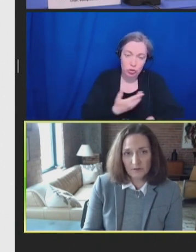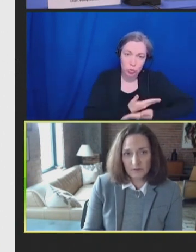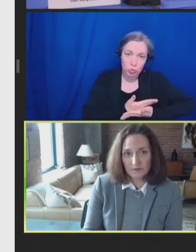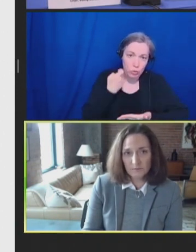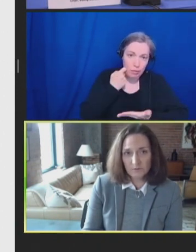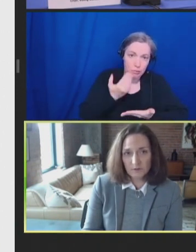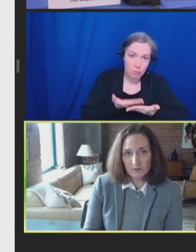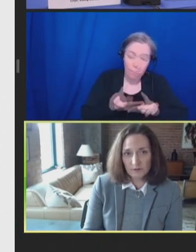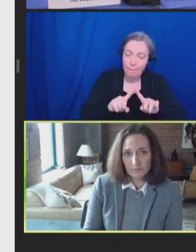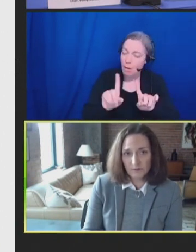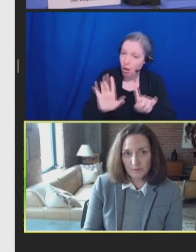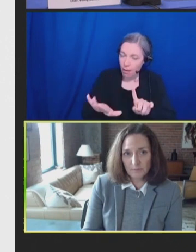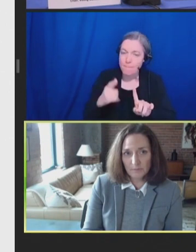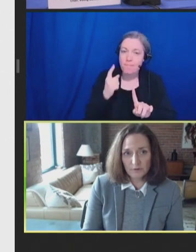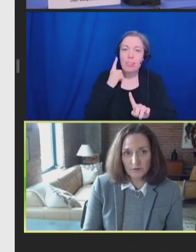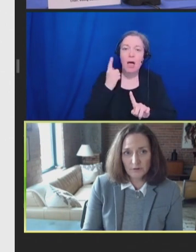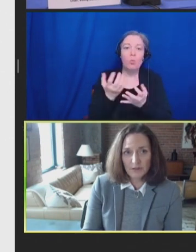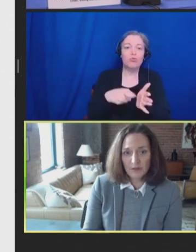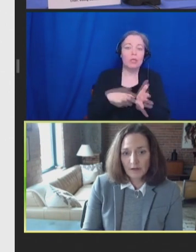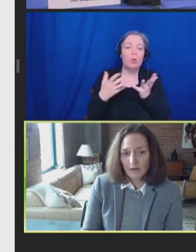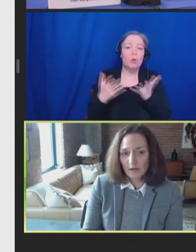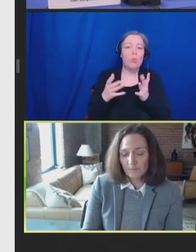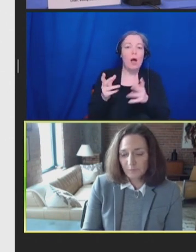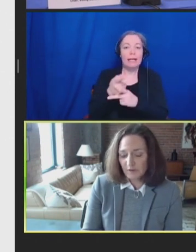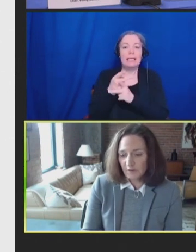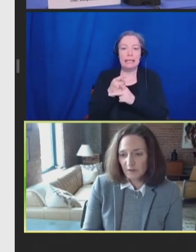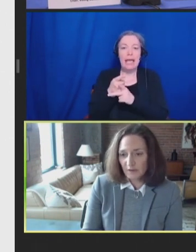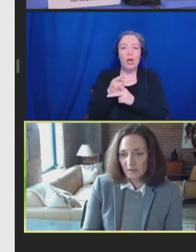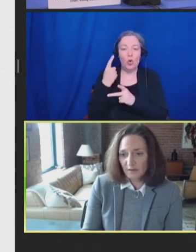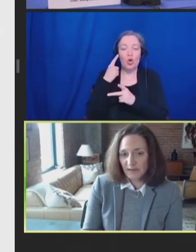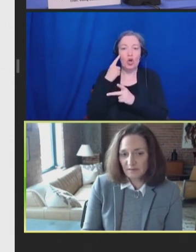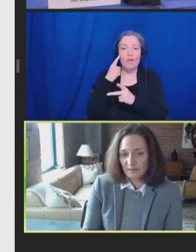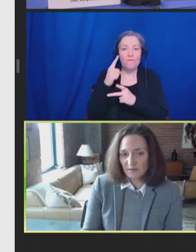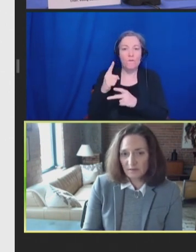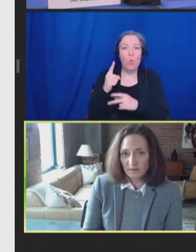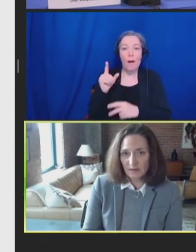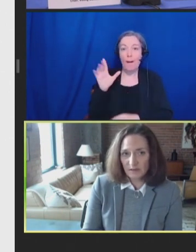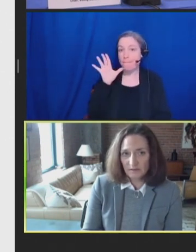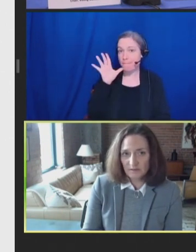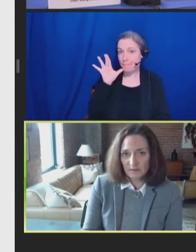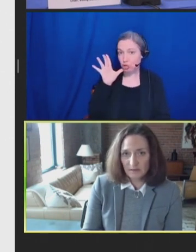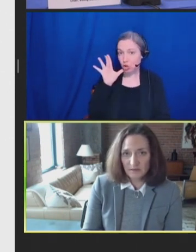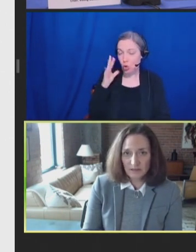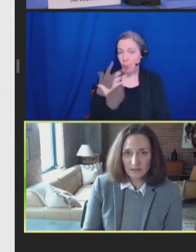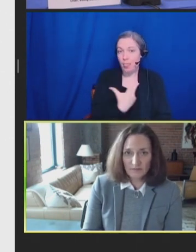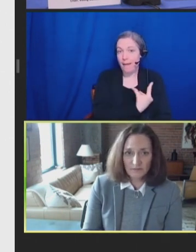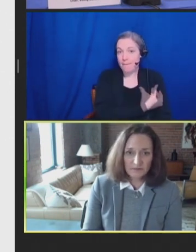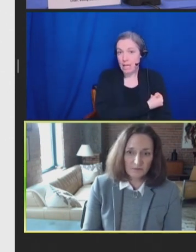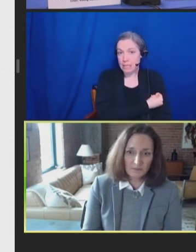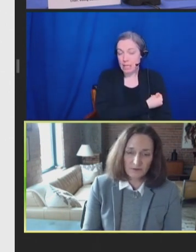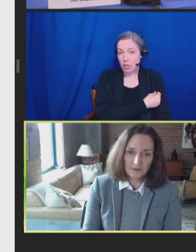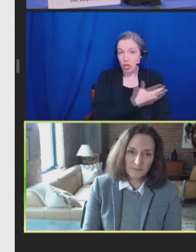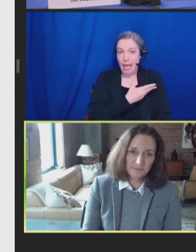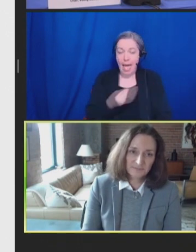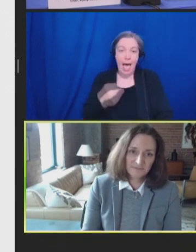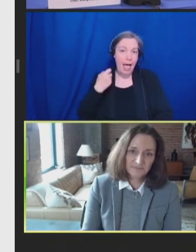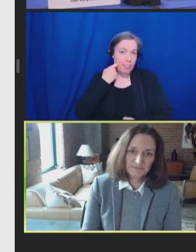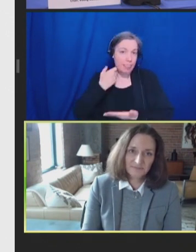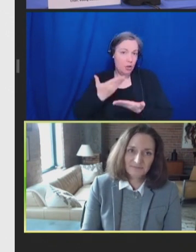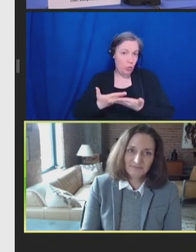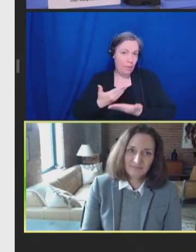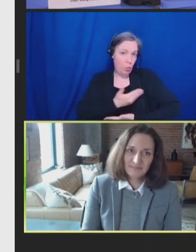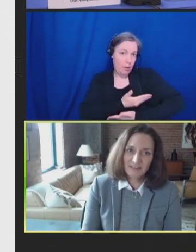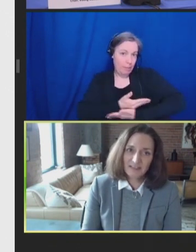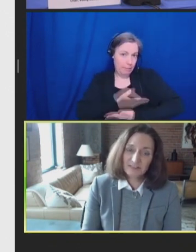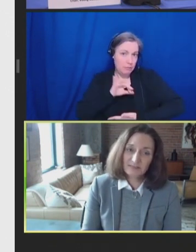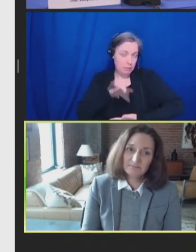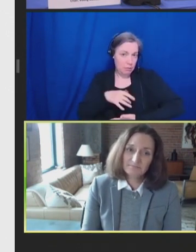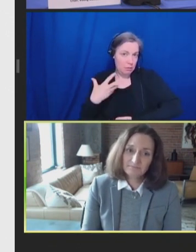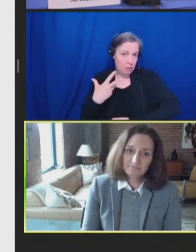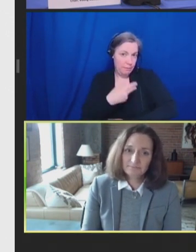care coordination between the maternal vaccination and the infant's record. Next slide.